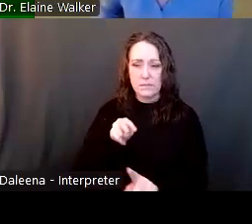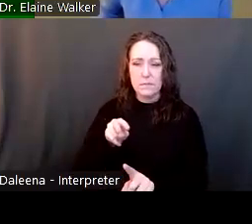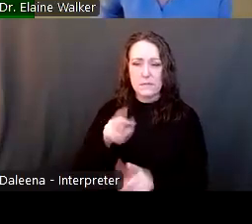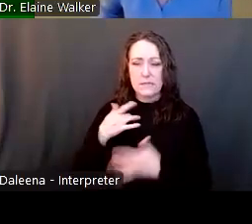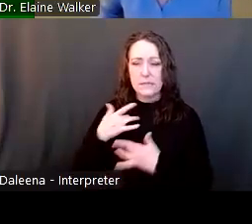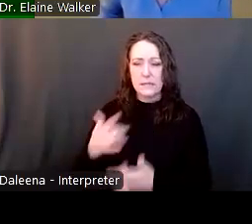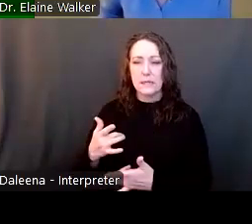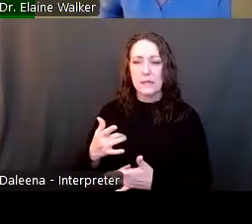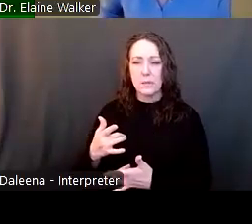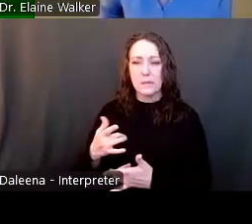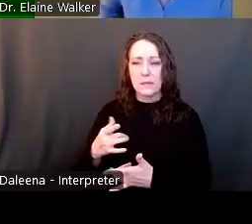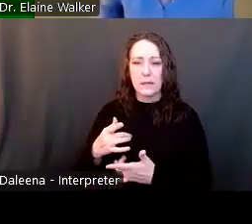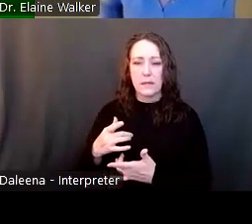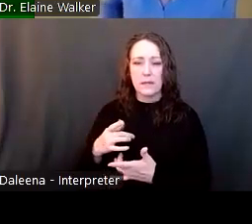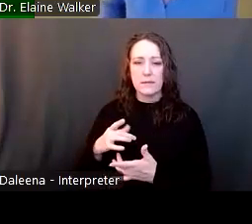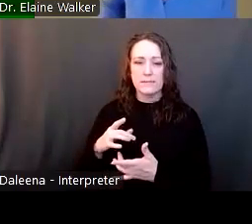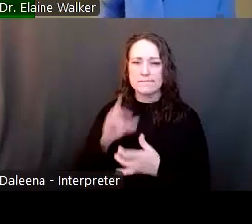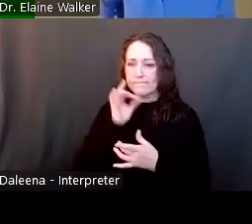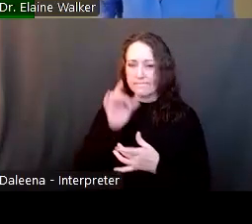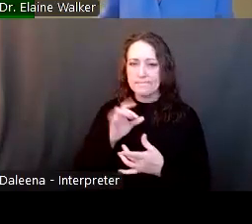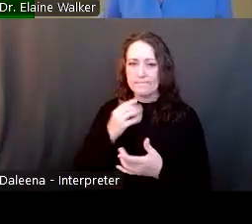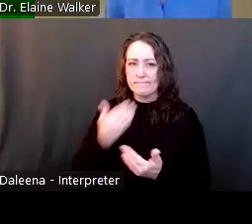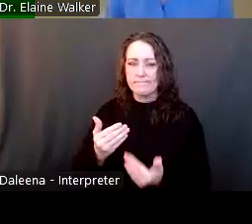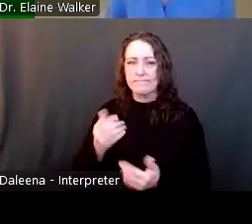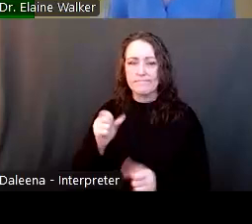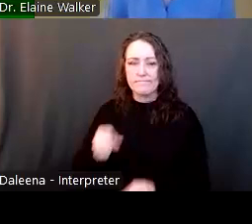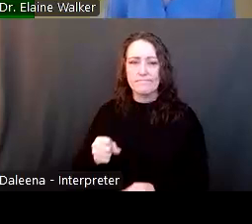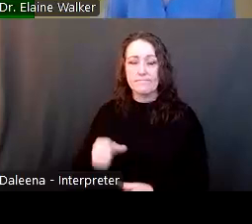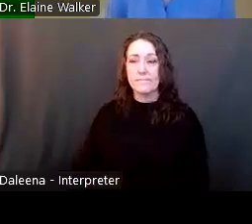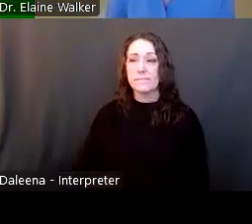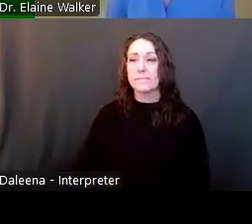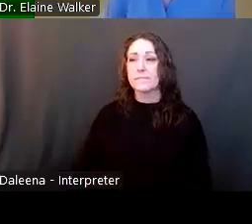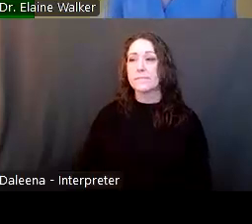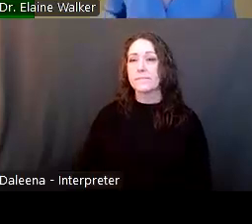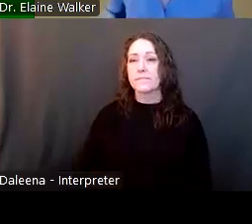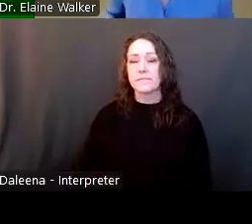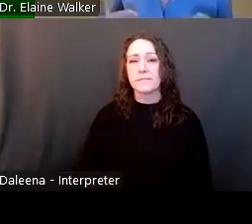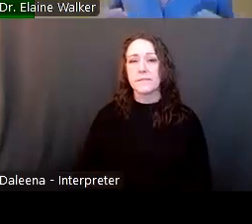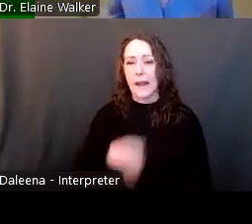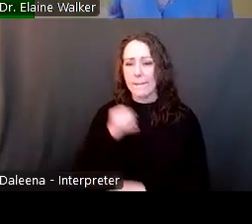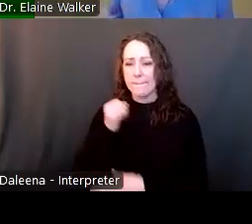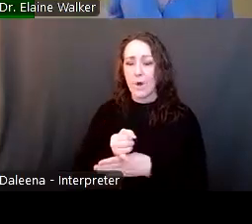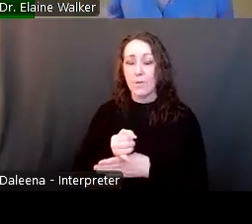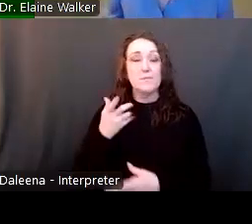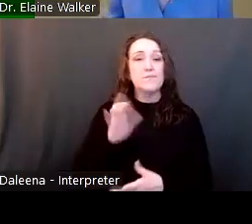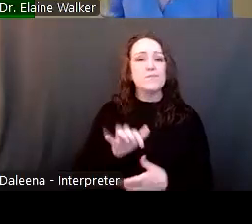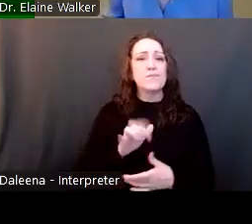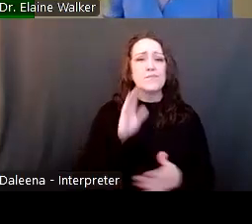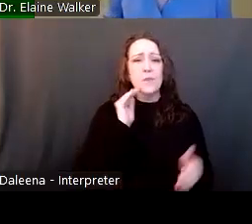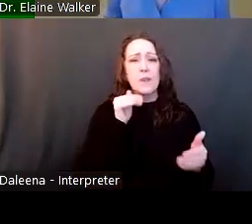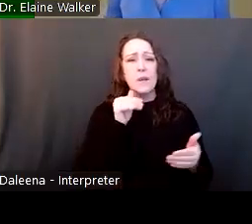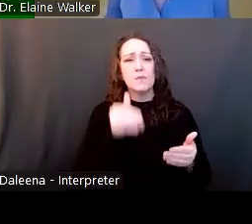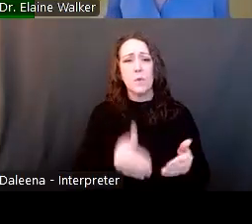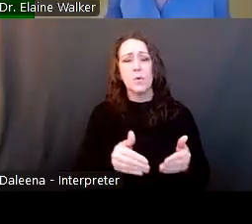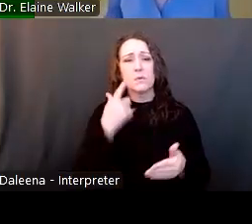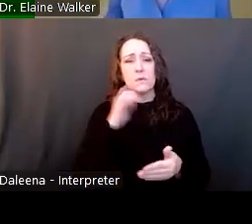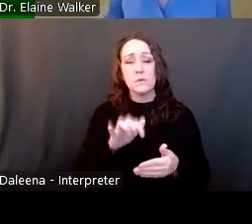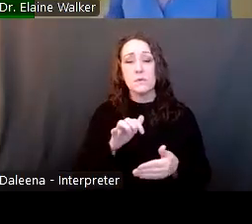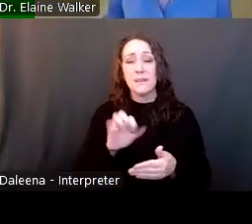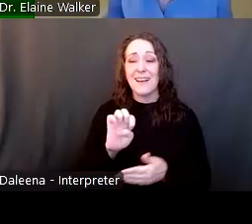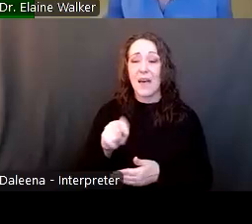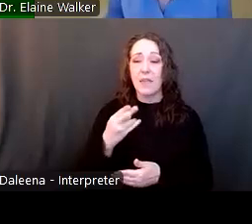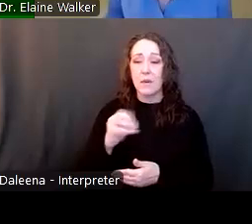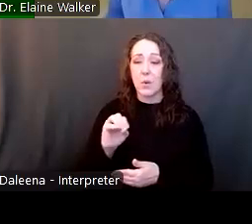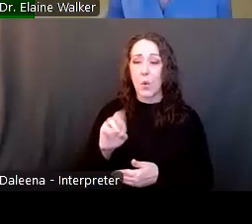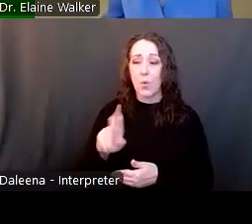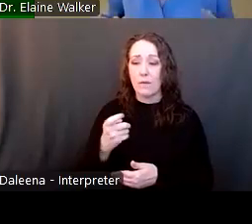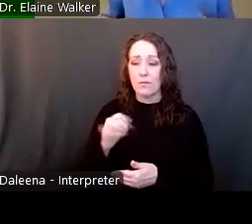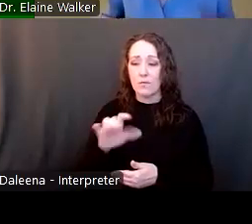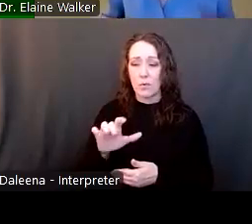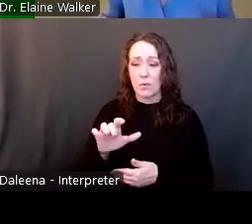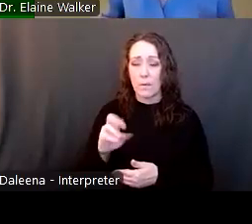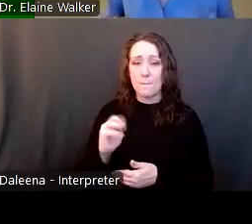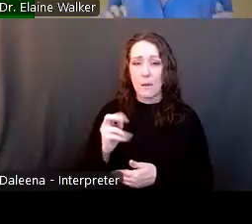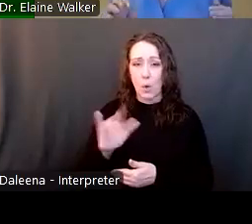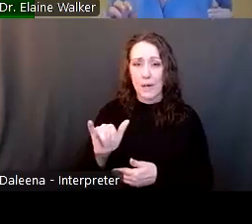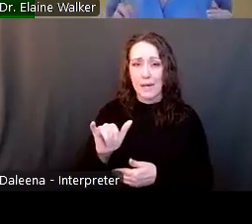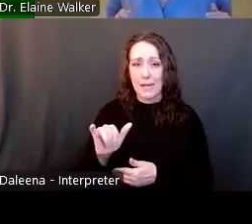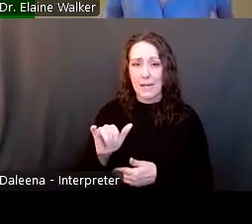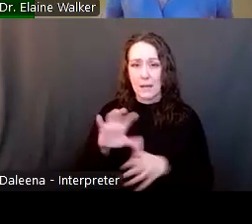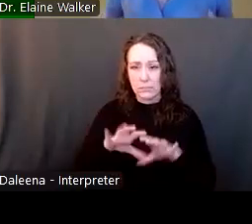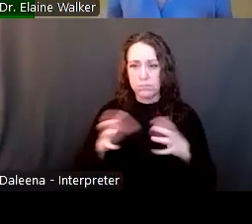impaired in this study the focus was on ethn racial minority density so the